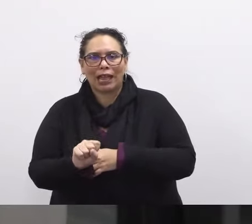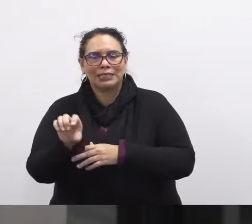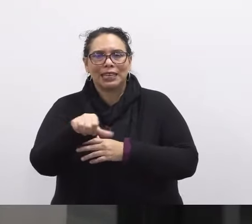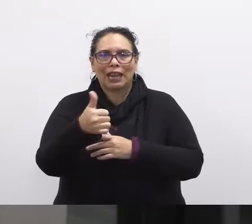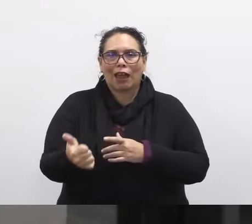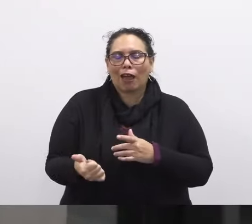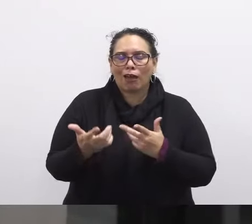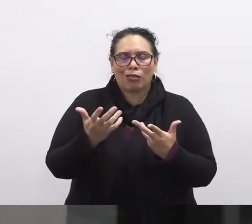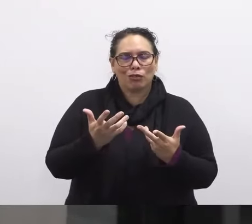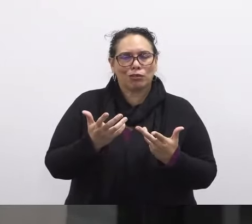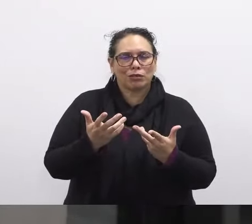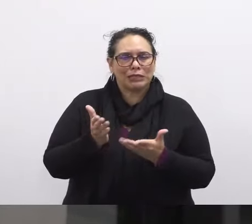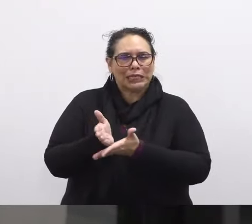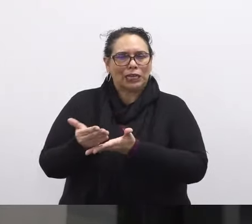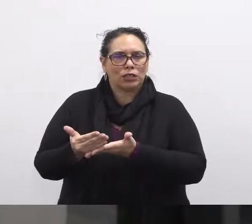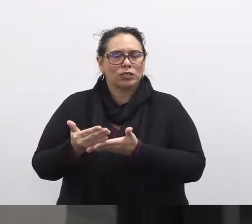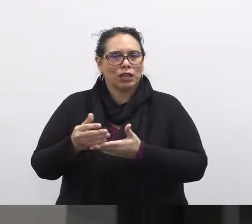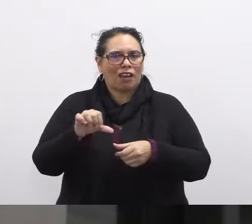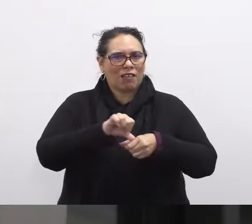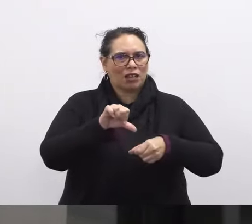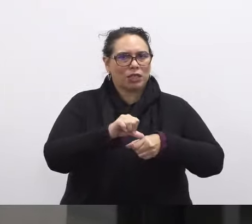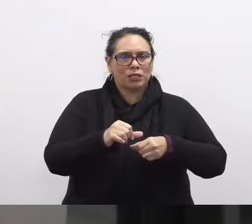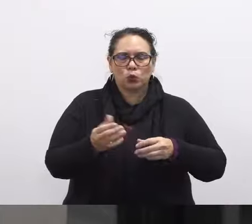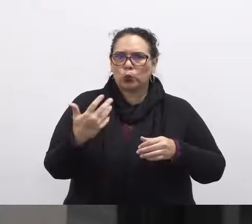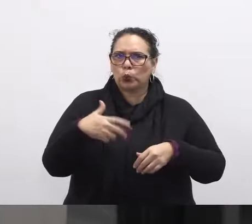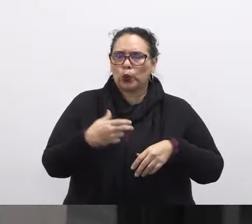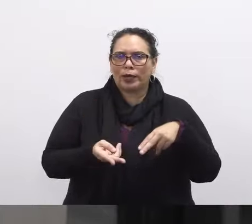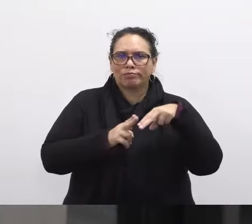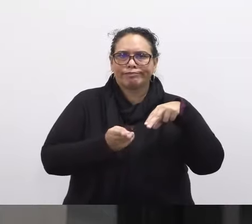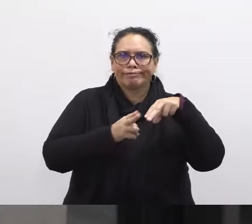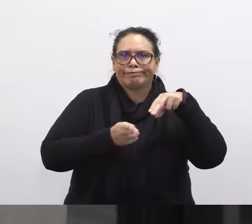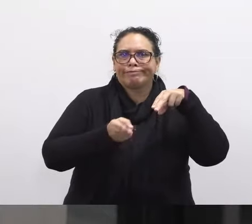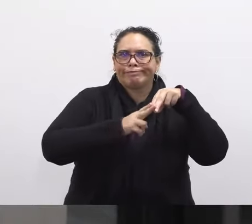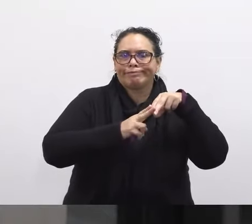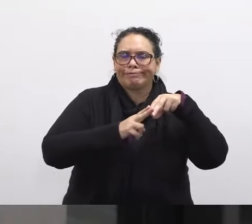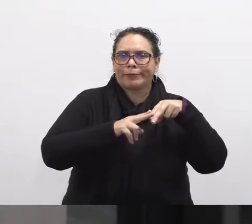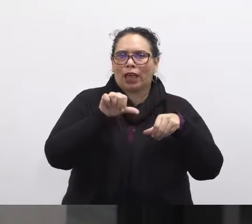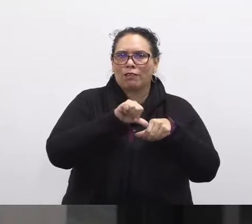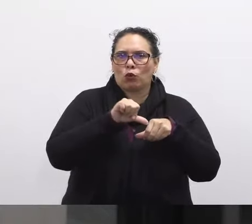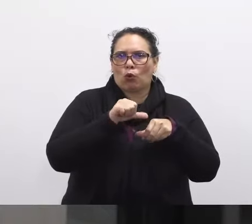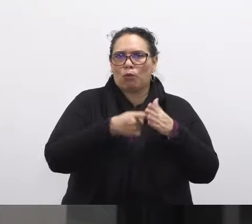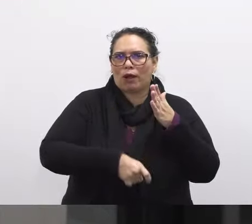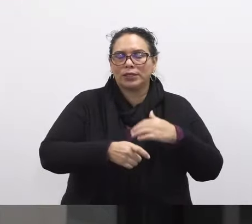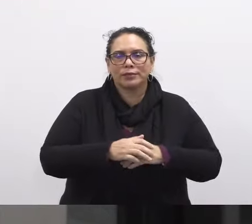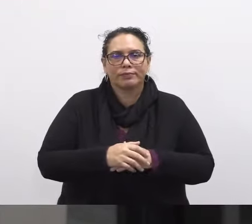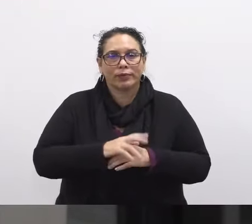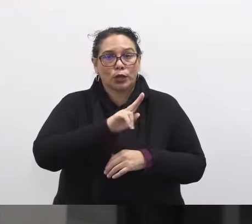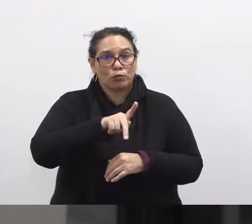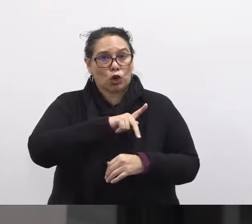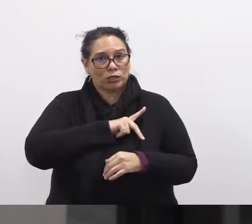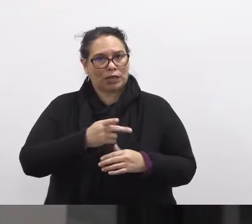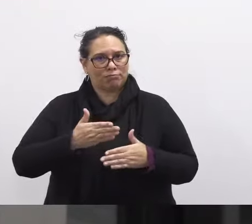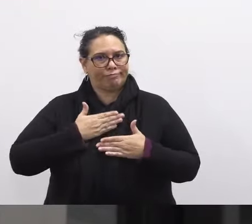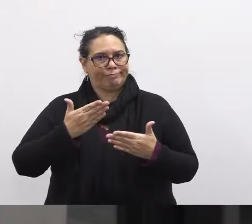while fossil fuel energy has actually gotten more expensive due to higher fuel prices. Personally, I am glad that the pioneers